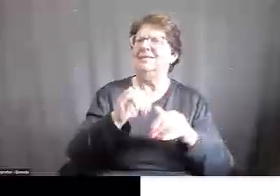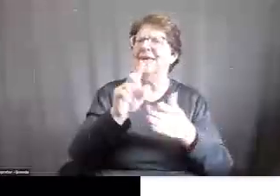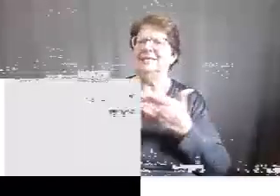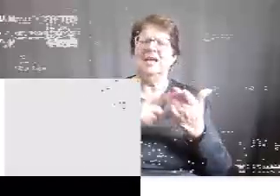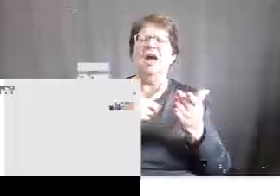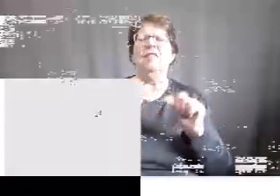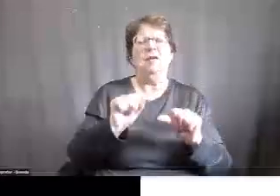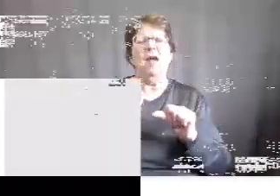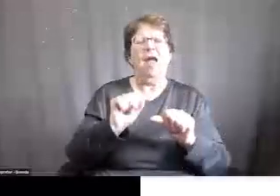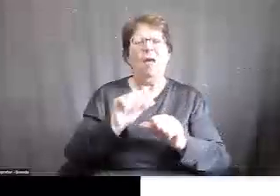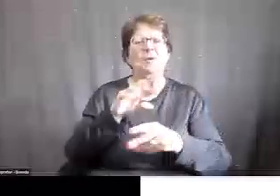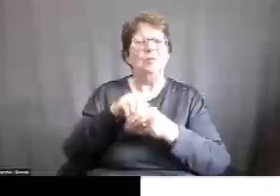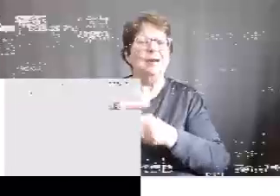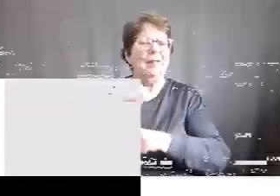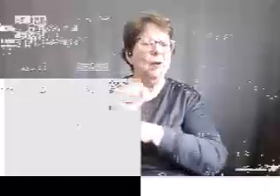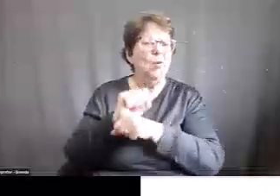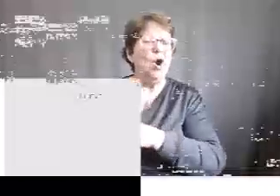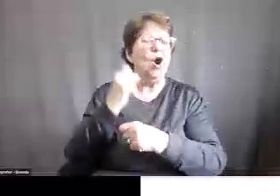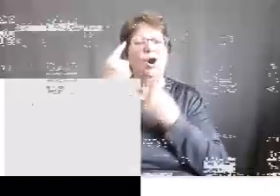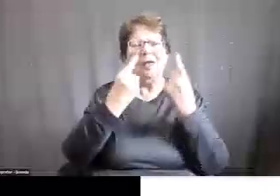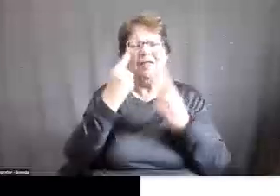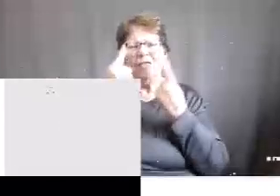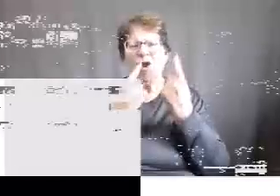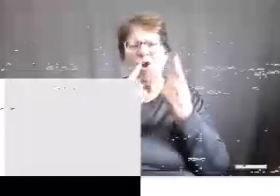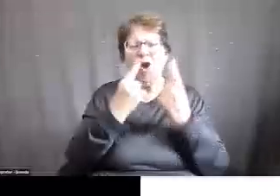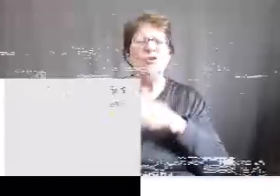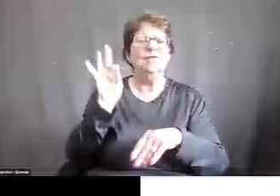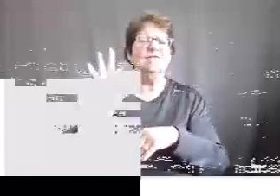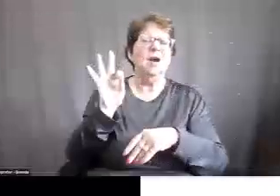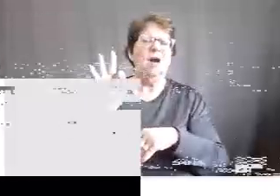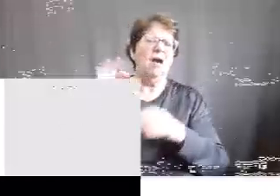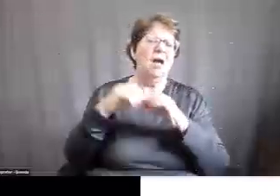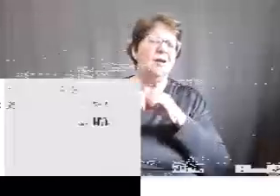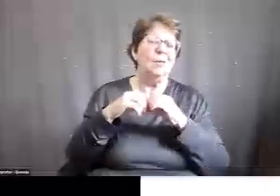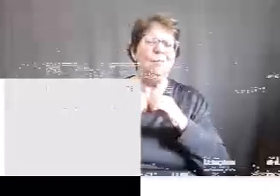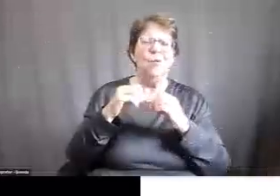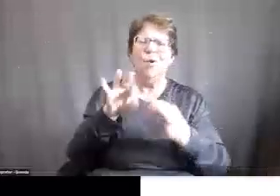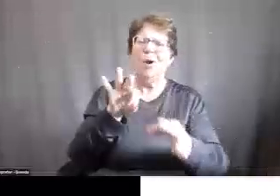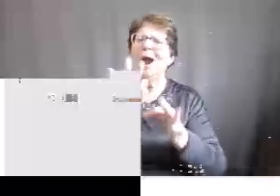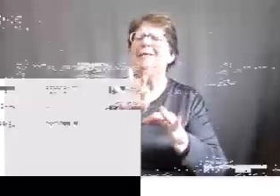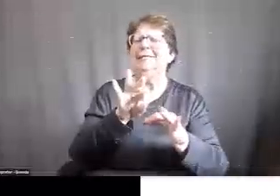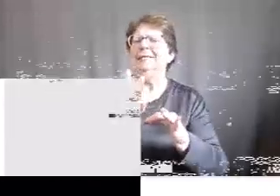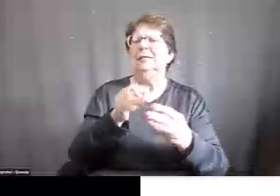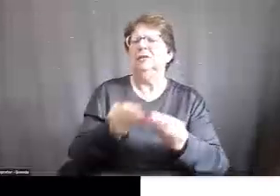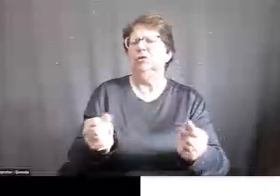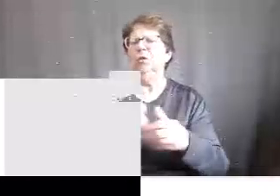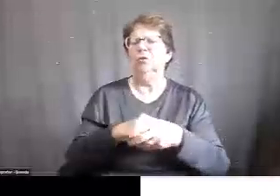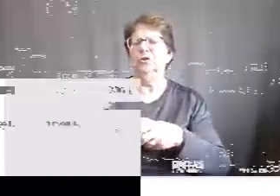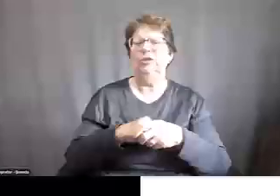Boardroom: The work and the thought to find a more ideal solution. Boardroom: Great, thank you, thank you, Chair.